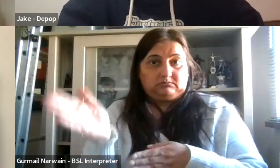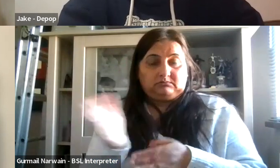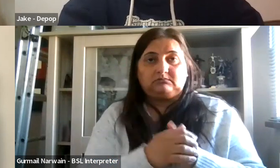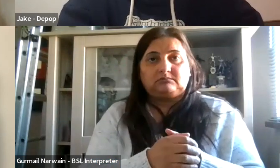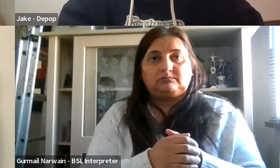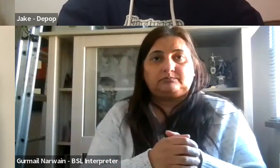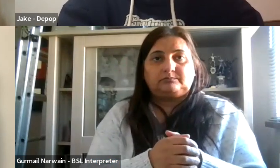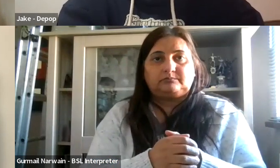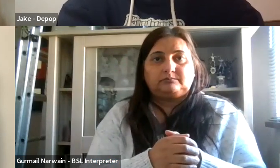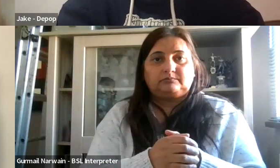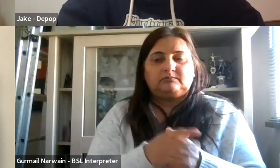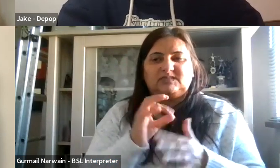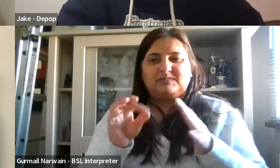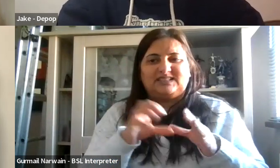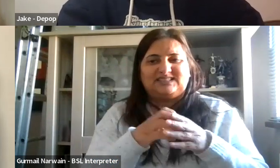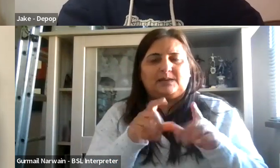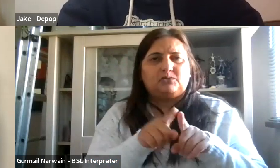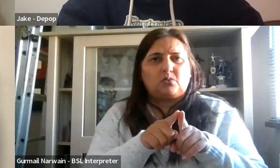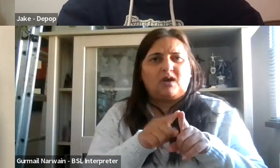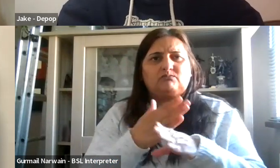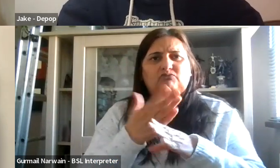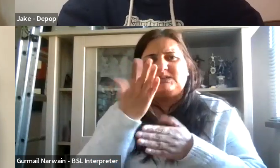you can go And we do stuff in in specific teams where they call it career experience is actually